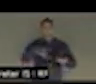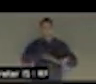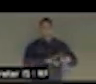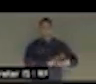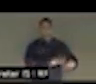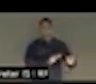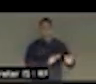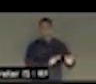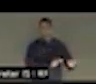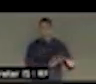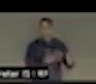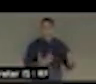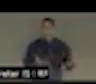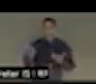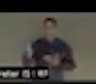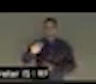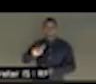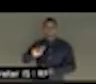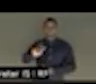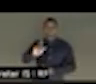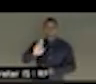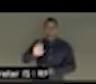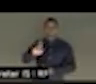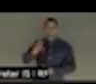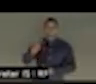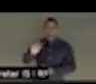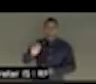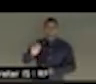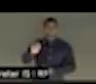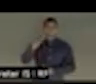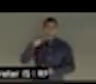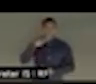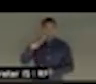Again, just the email address for us research@funka.com. And with that,